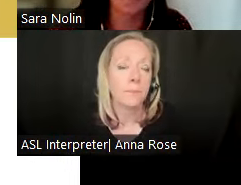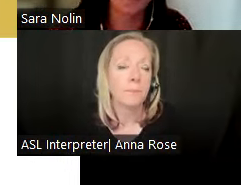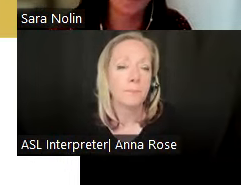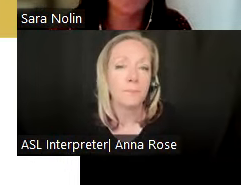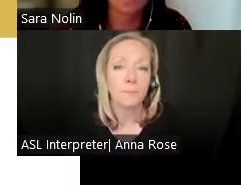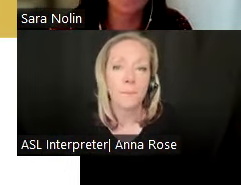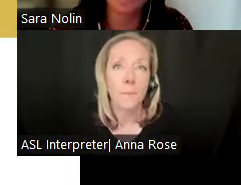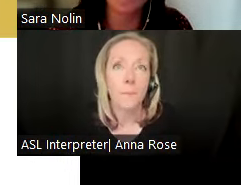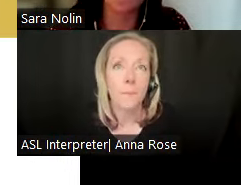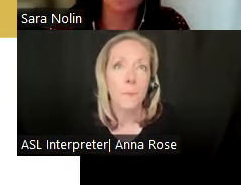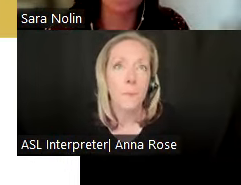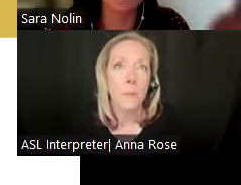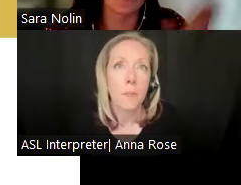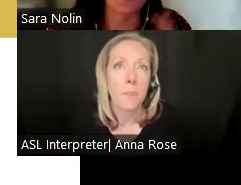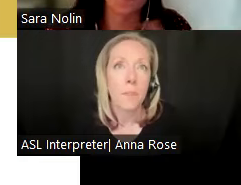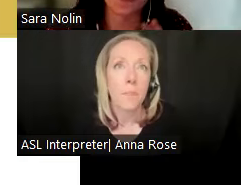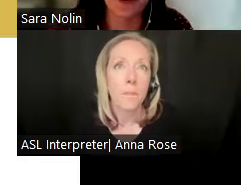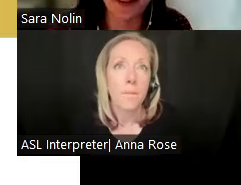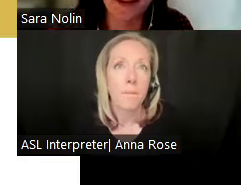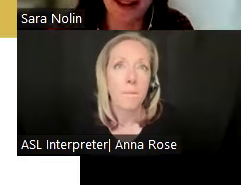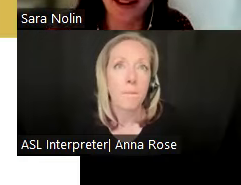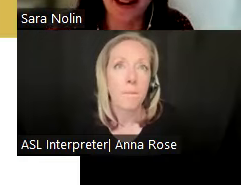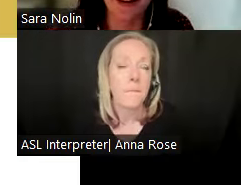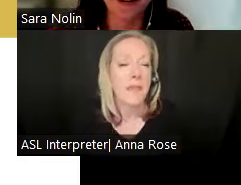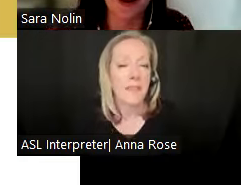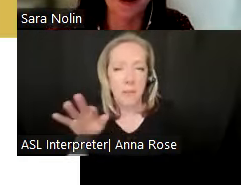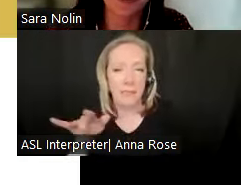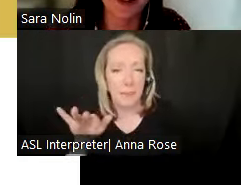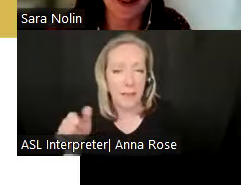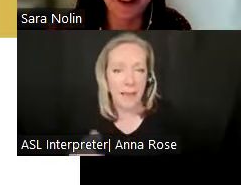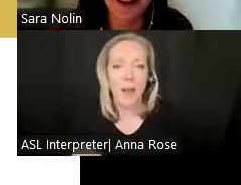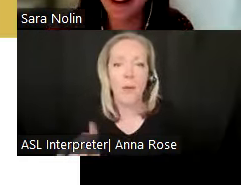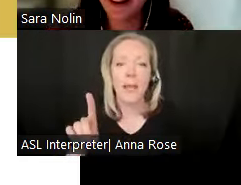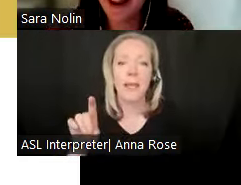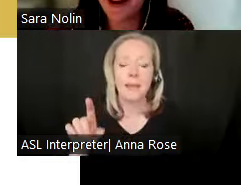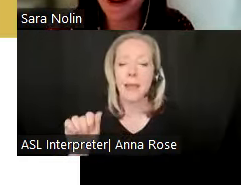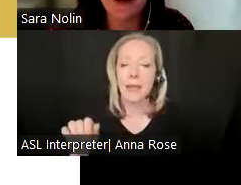I think someone was having a question about the spelling I think, so respond to that. All right,